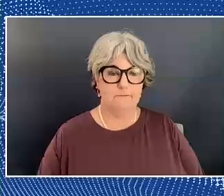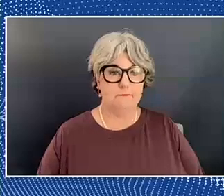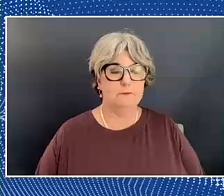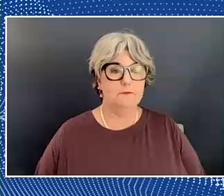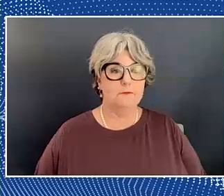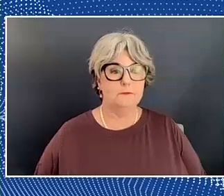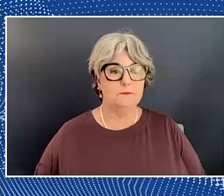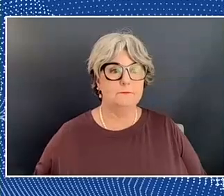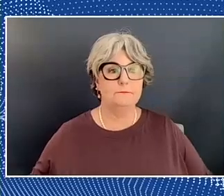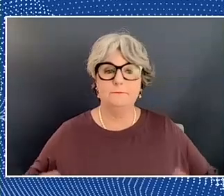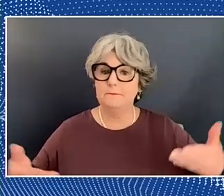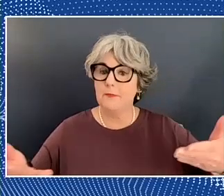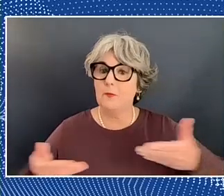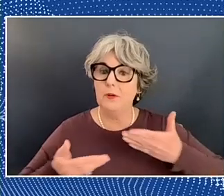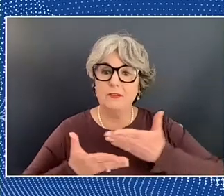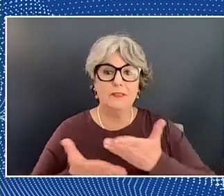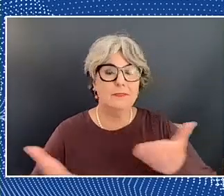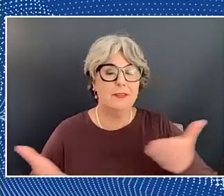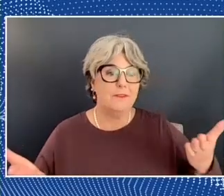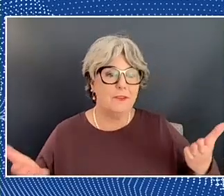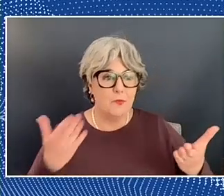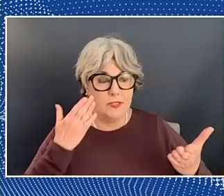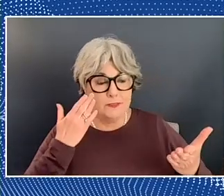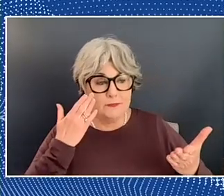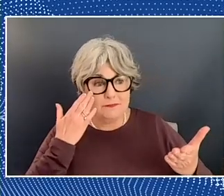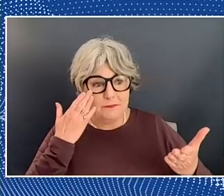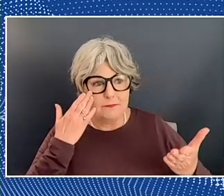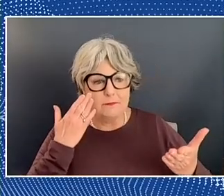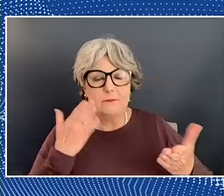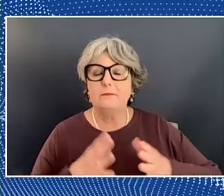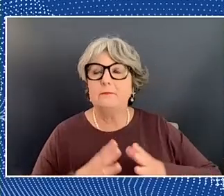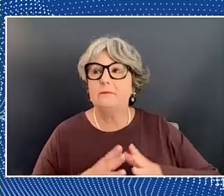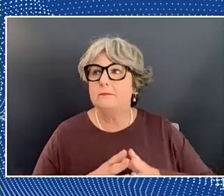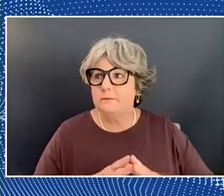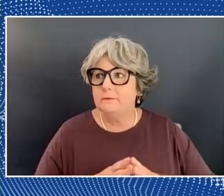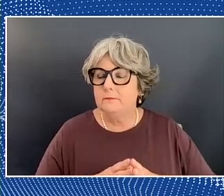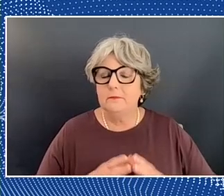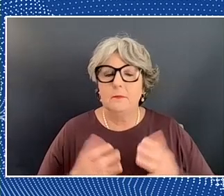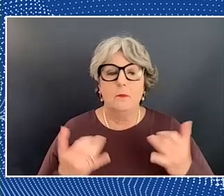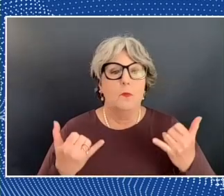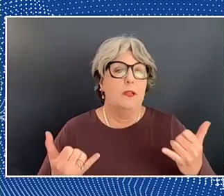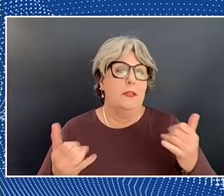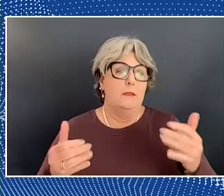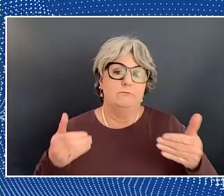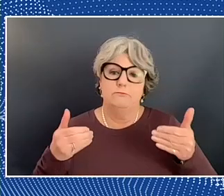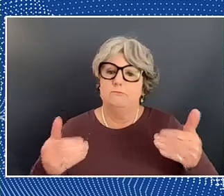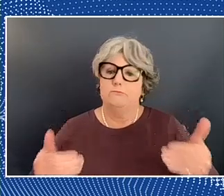Welcome back, everyone. So we are going to start with the public